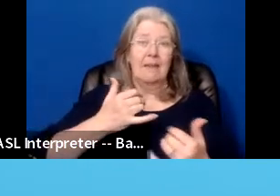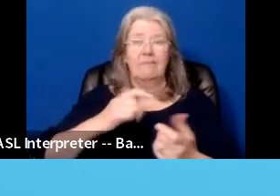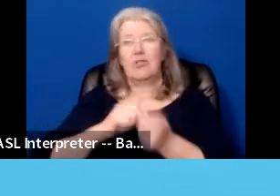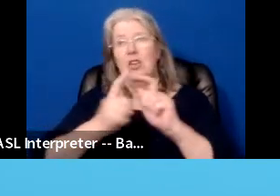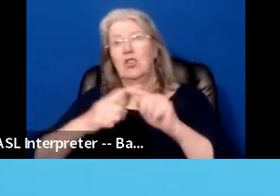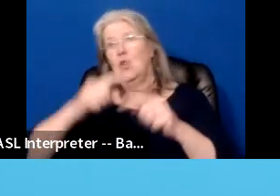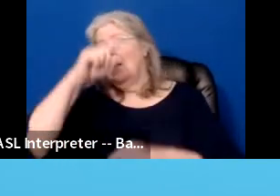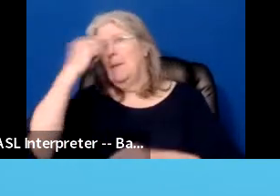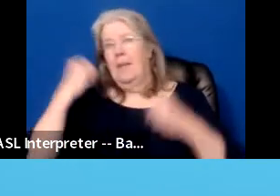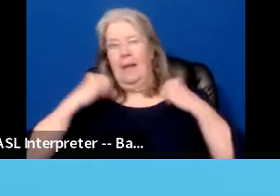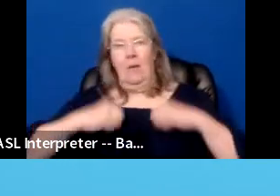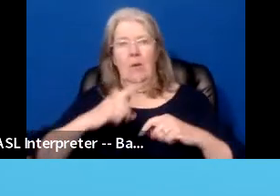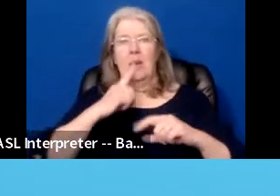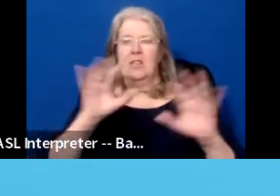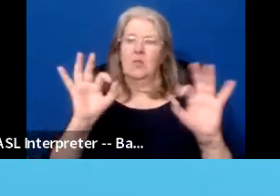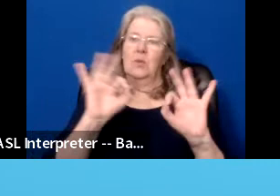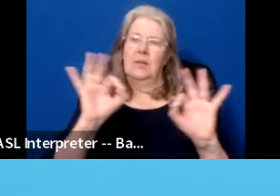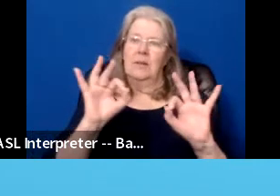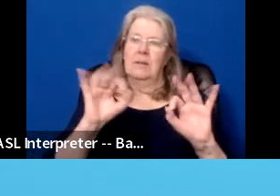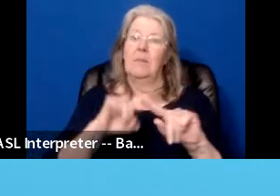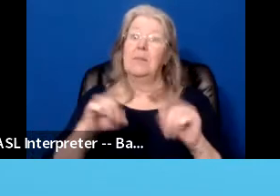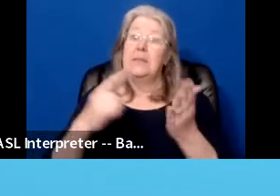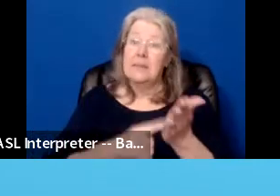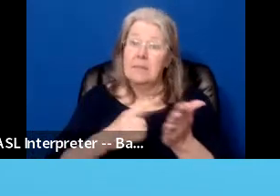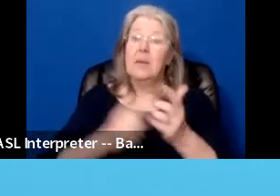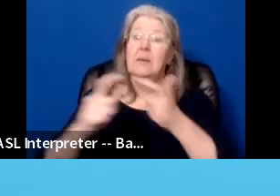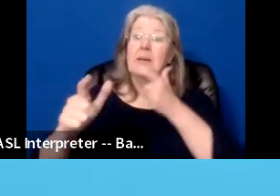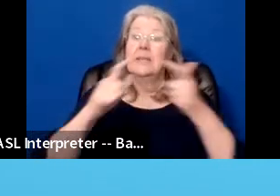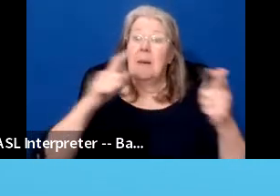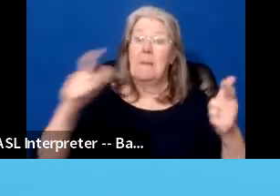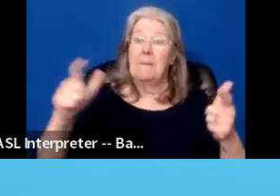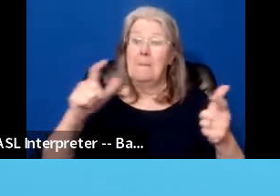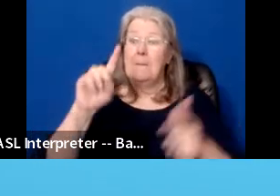But sometimes it's a huge deal and sometimes it's -- well today, I was wearing